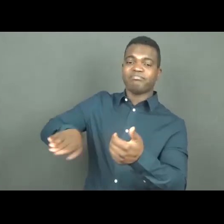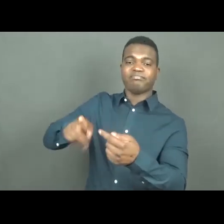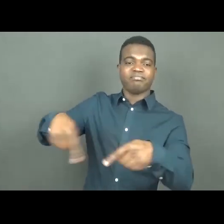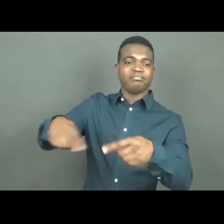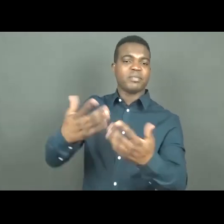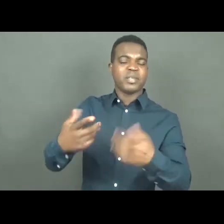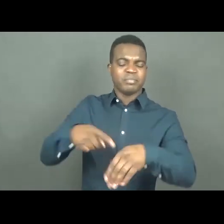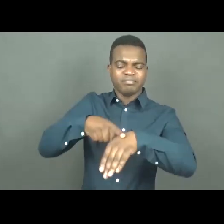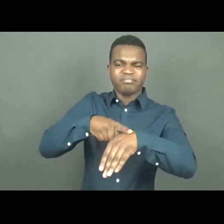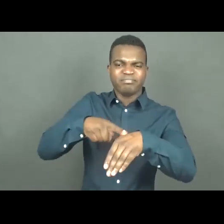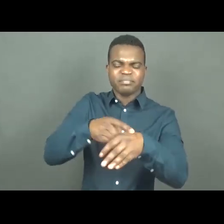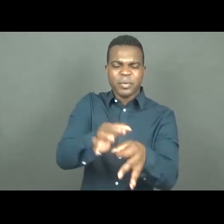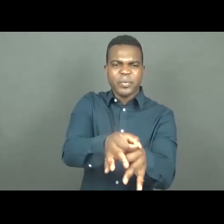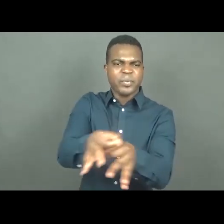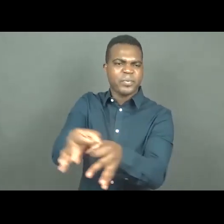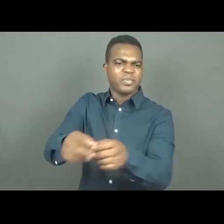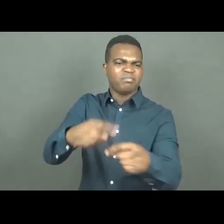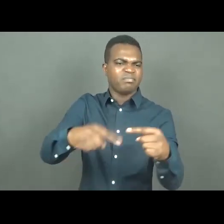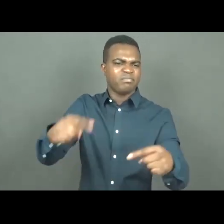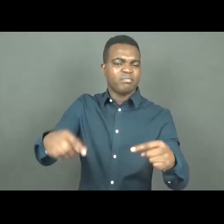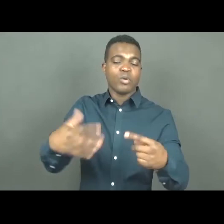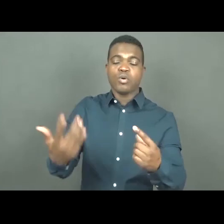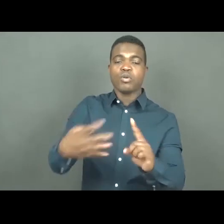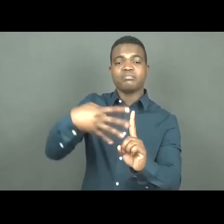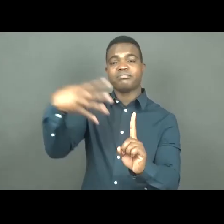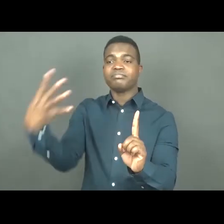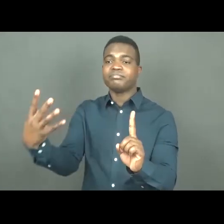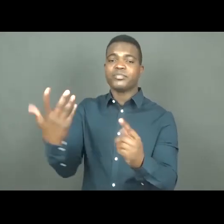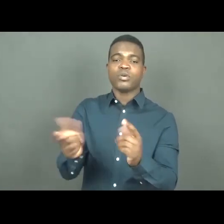that among those different risk factors on being left behind, that the data on persons